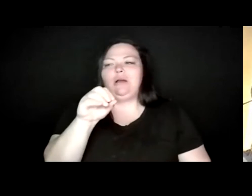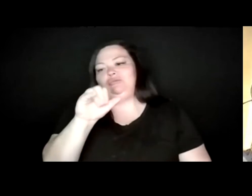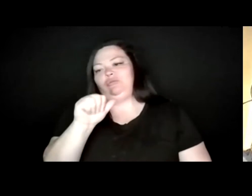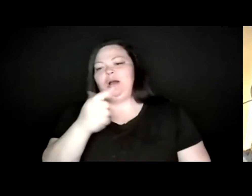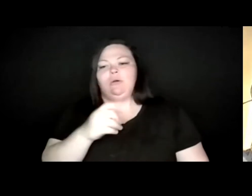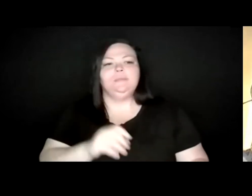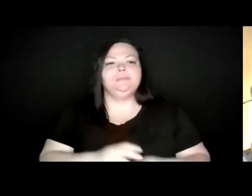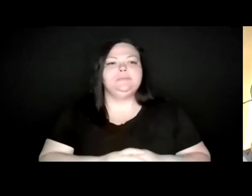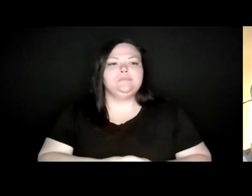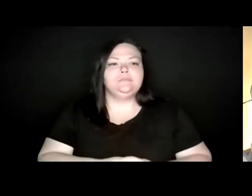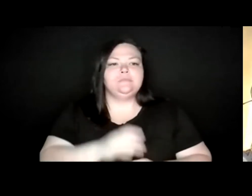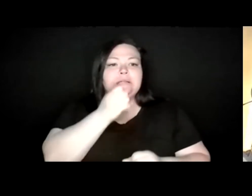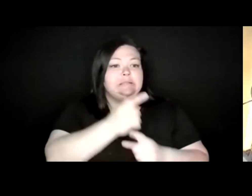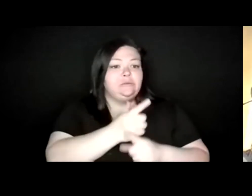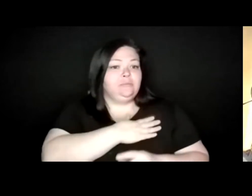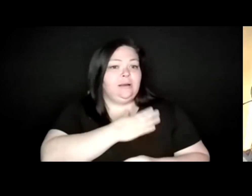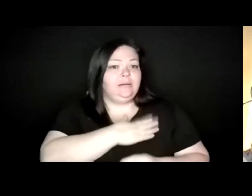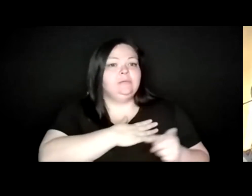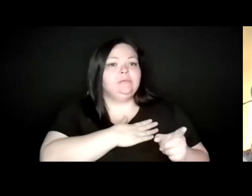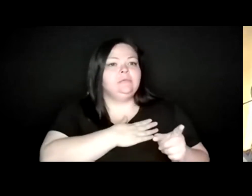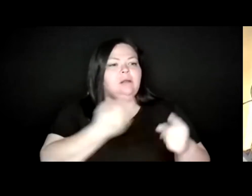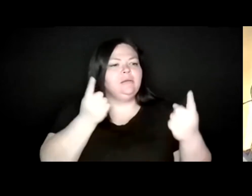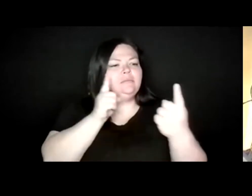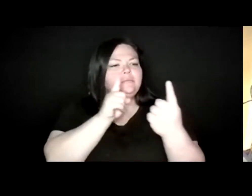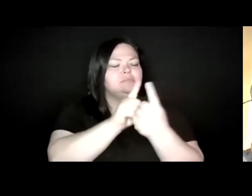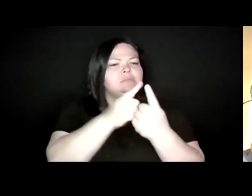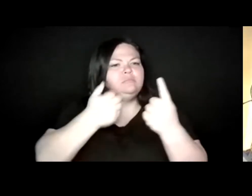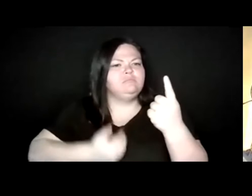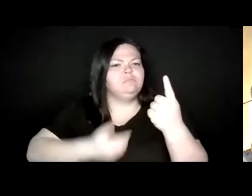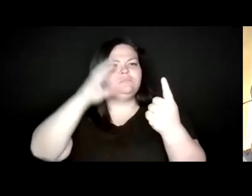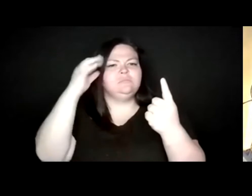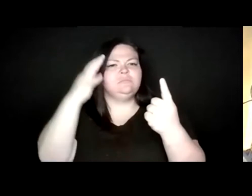Sister mine-/ I came to you a broken sun. Uttered love/